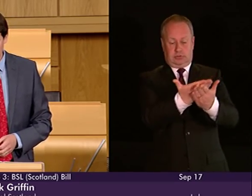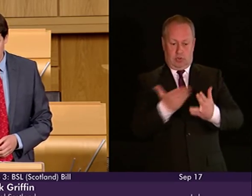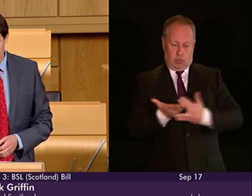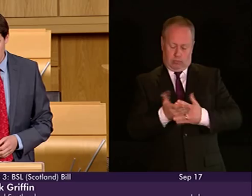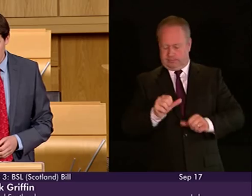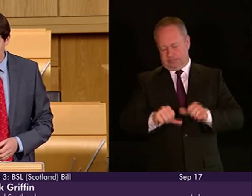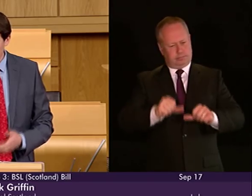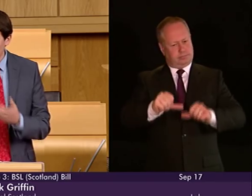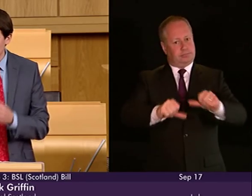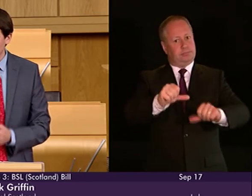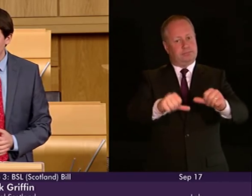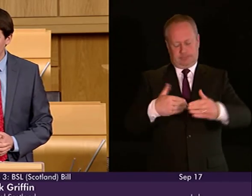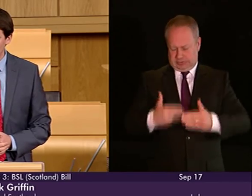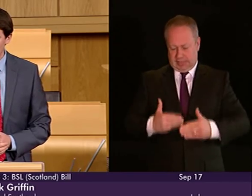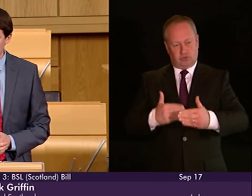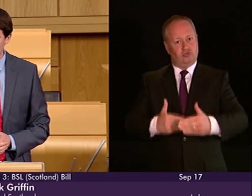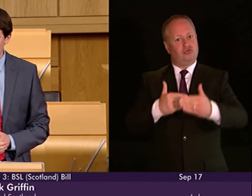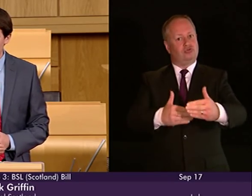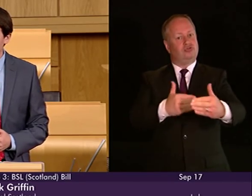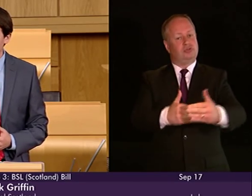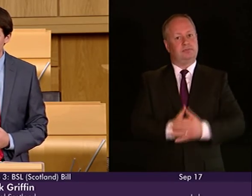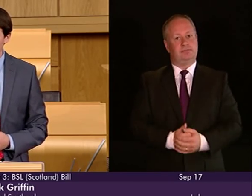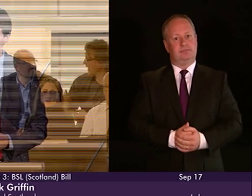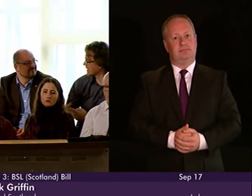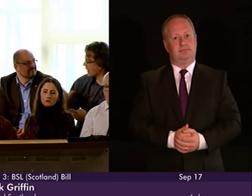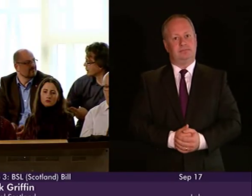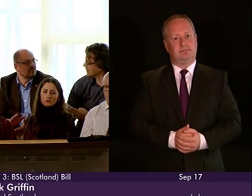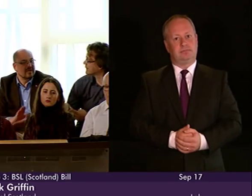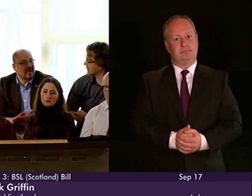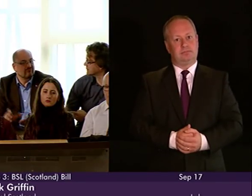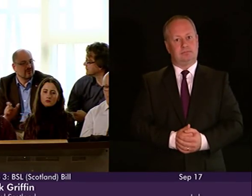parliamentary stages. I also express my gratitude for the positive